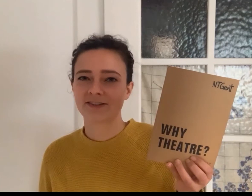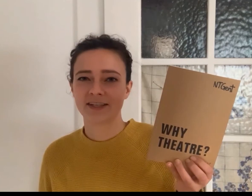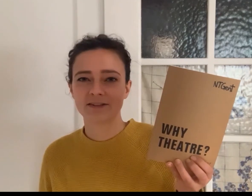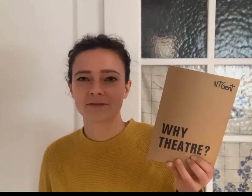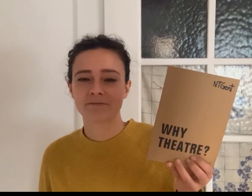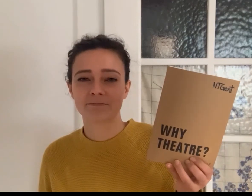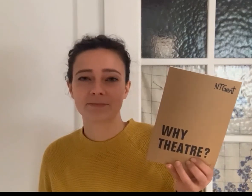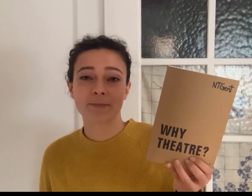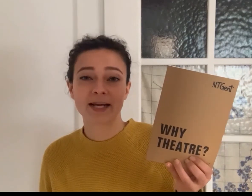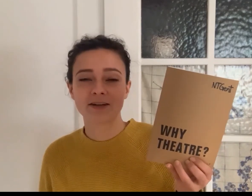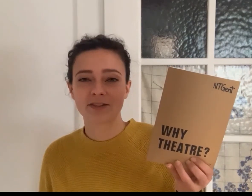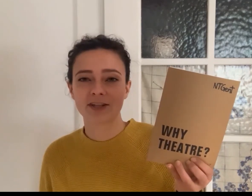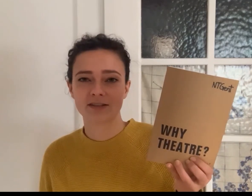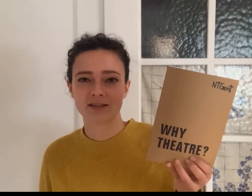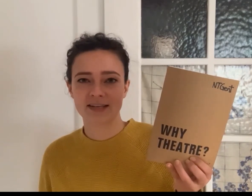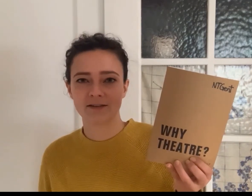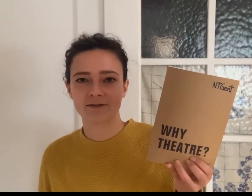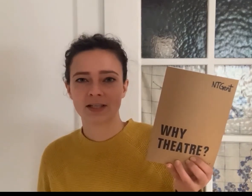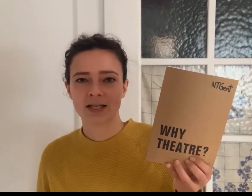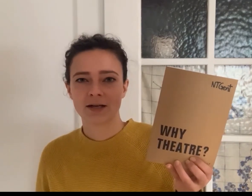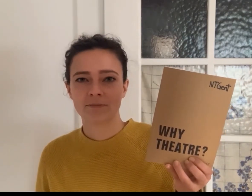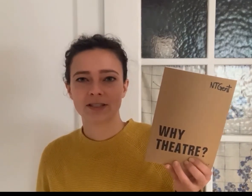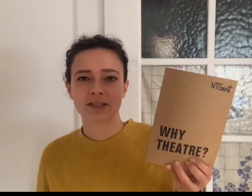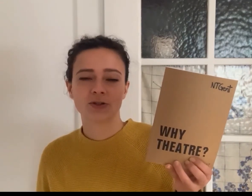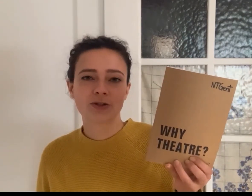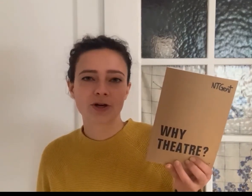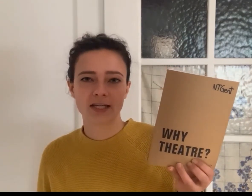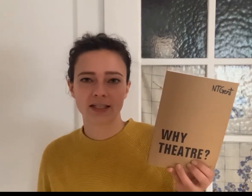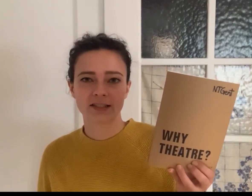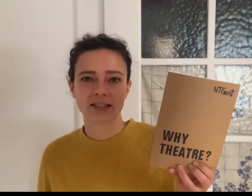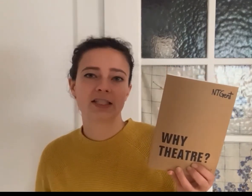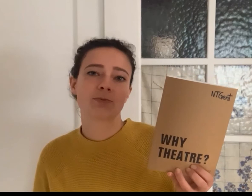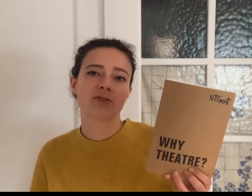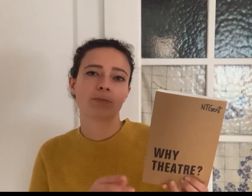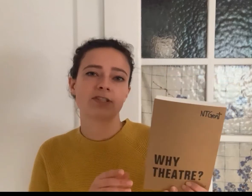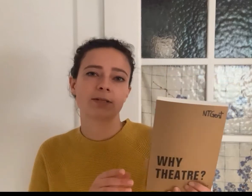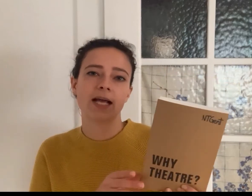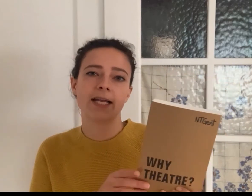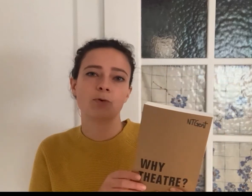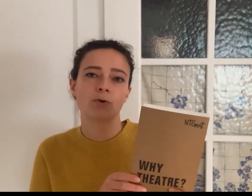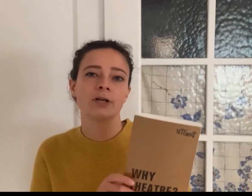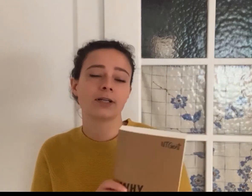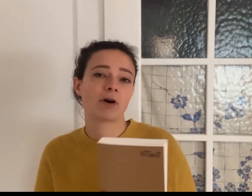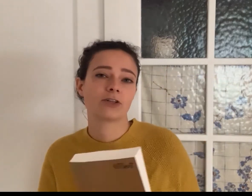given by the making of theatre itself but due to Covid 19 this was not possible anymore in March.